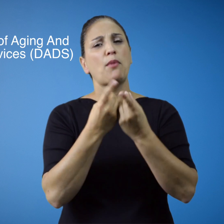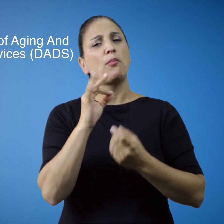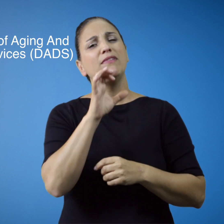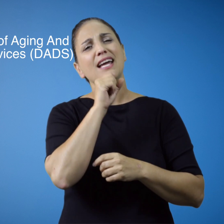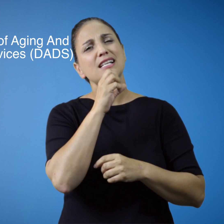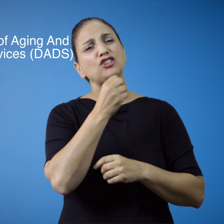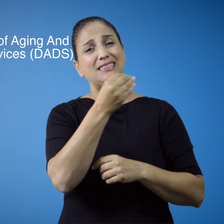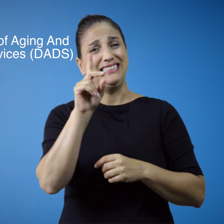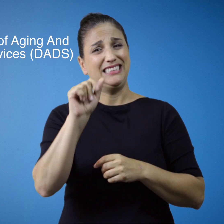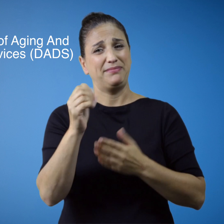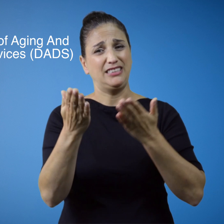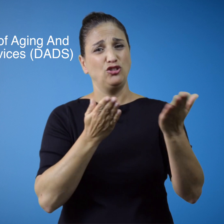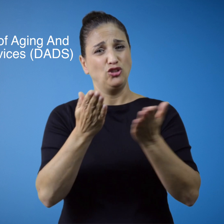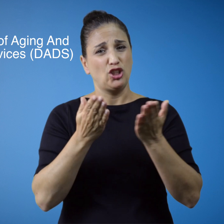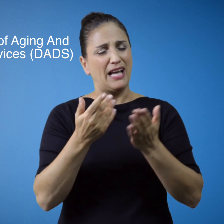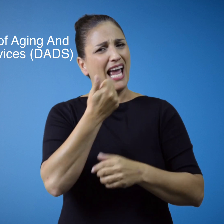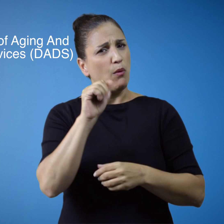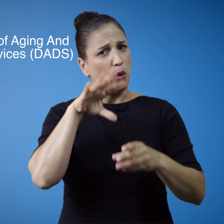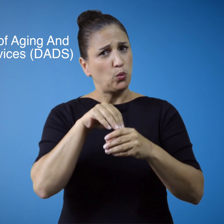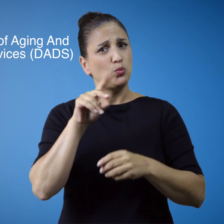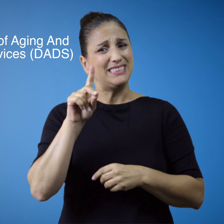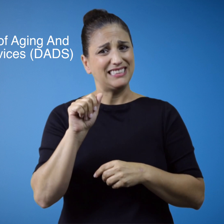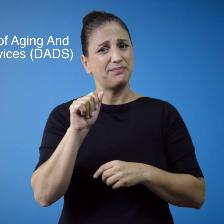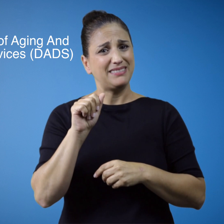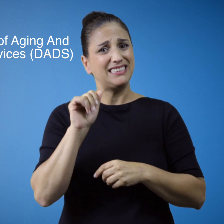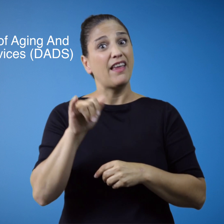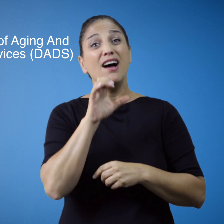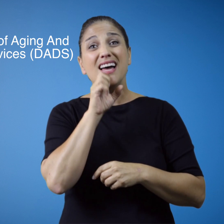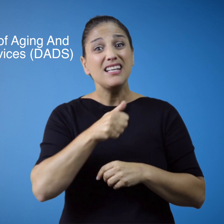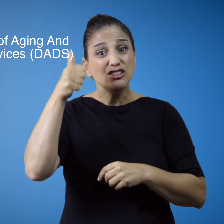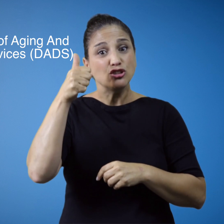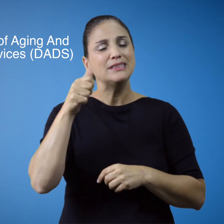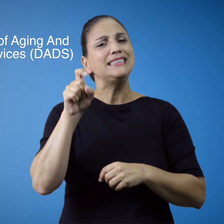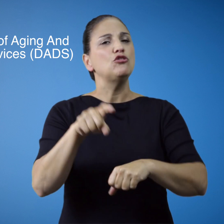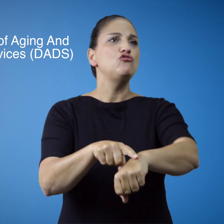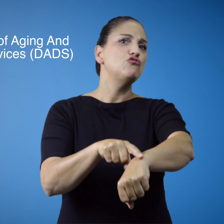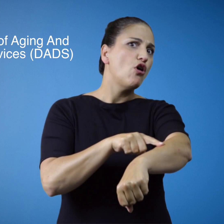Another is the Department of Aging and Disability Services, DADS, which is for elderly